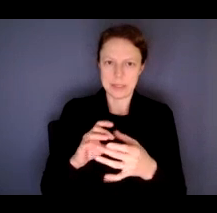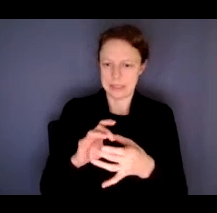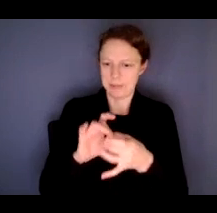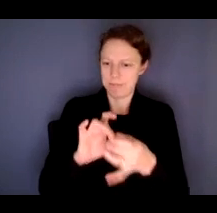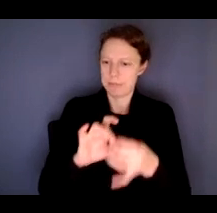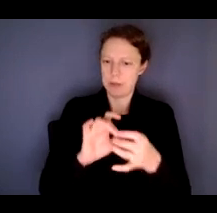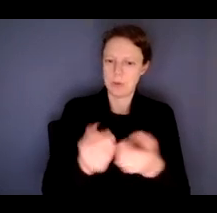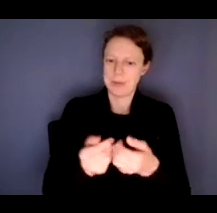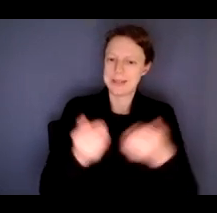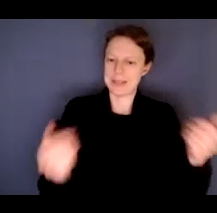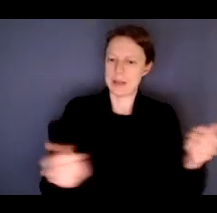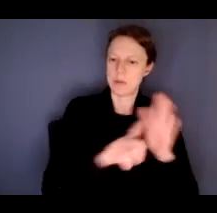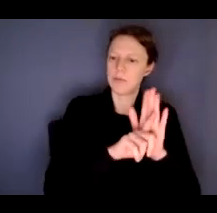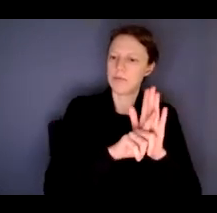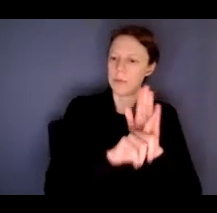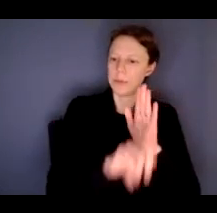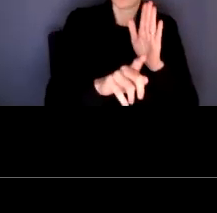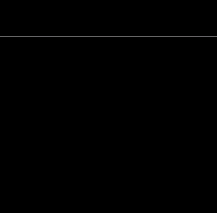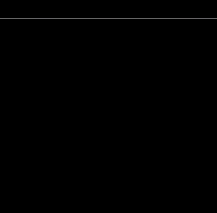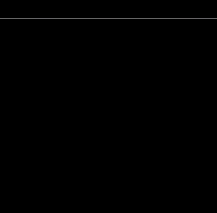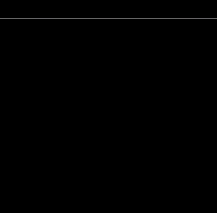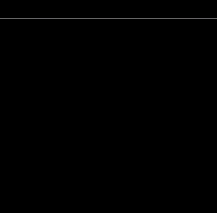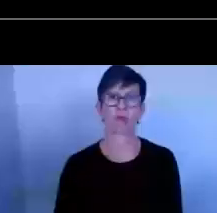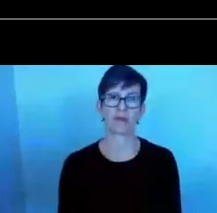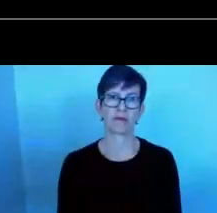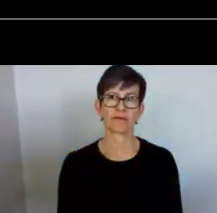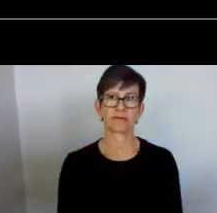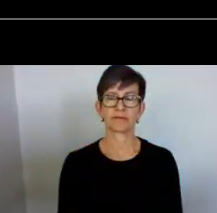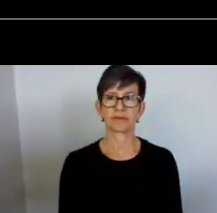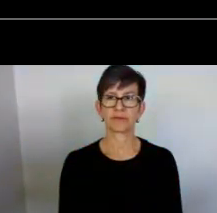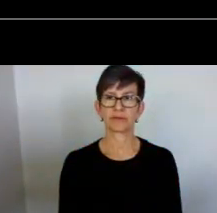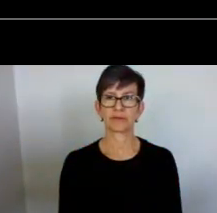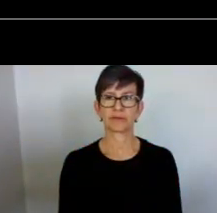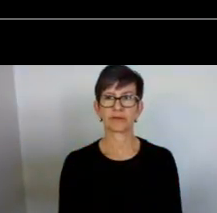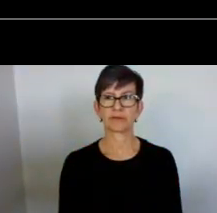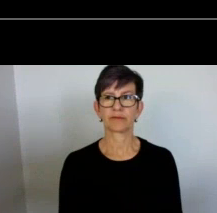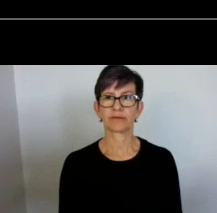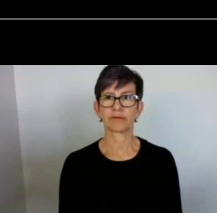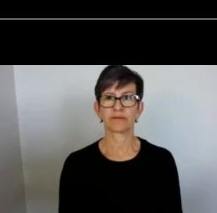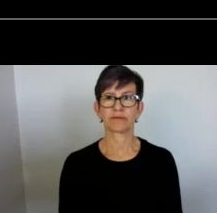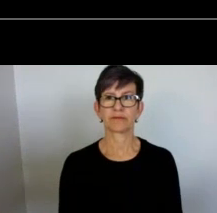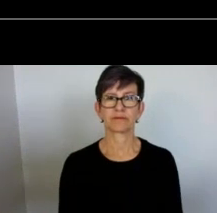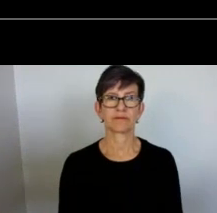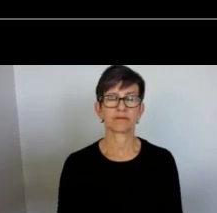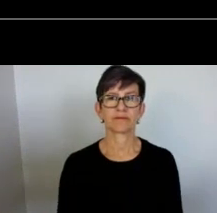conversations. They don't appear as such. They don't appear as their legal officer in court.